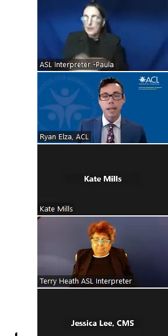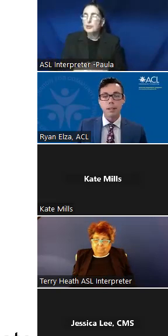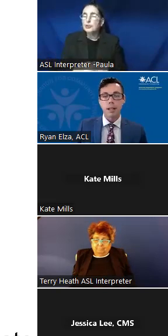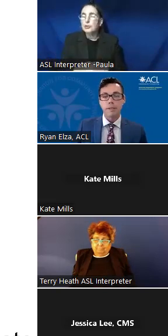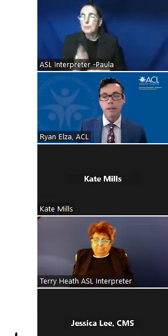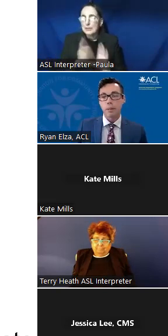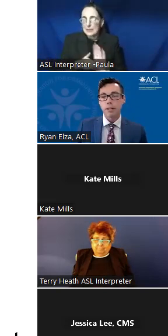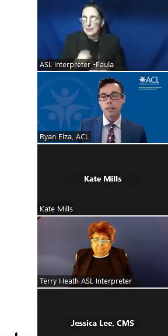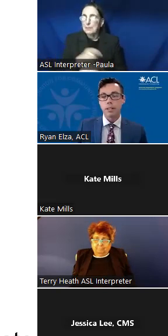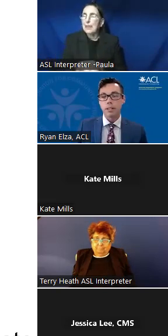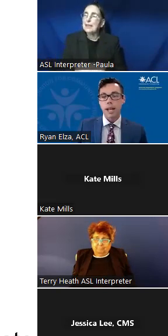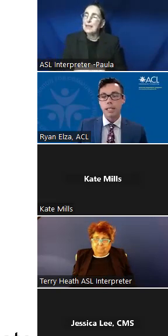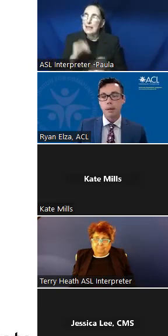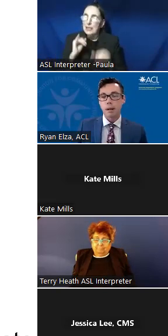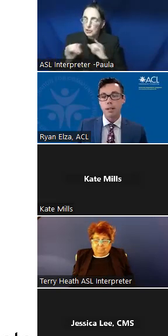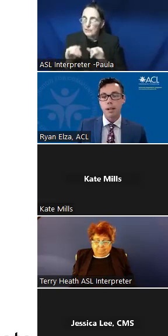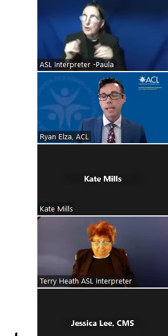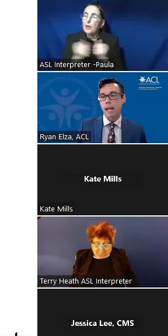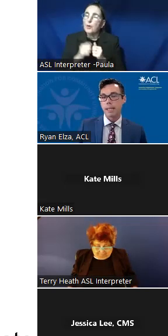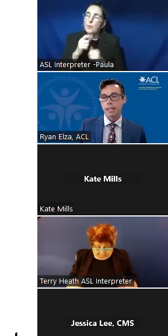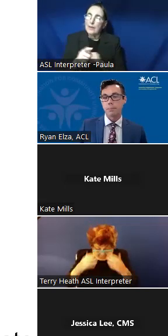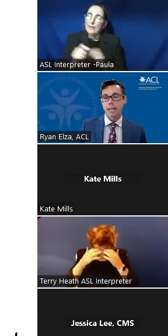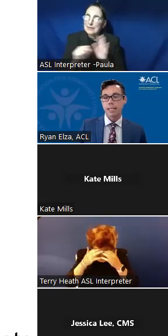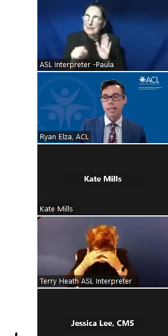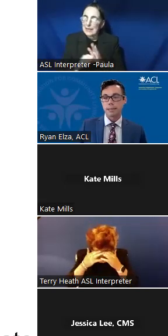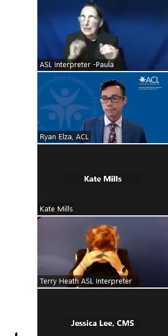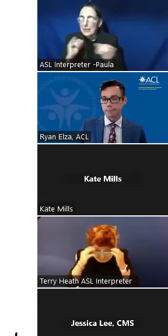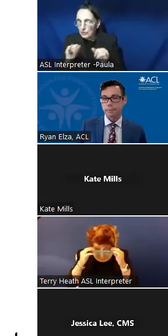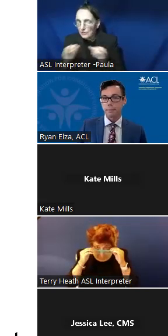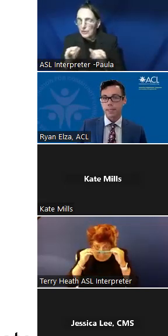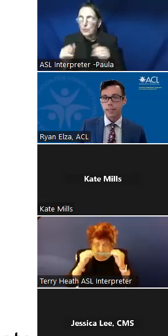panel of federal partners as a part of the application process.